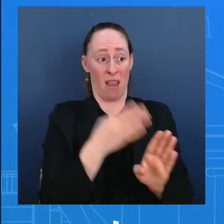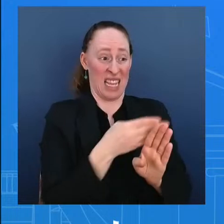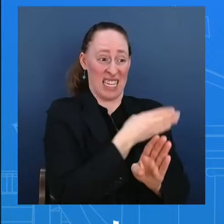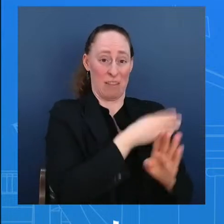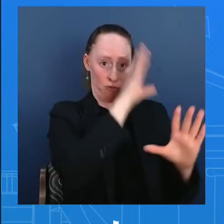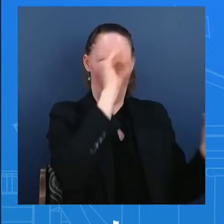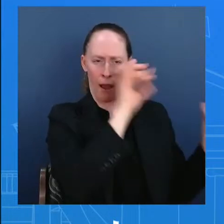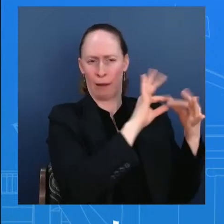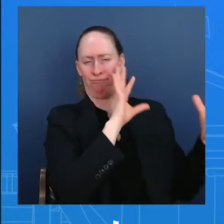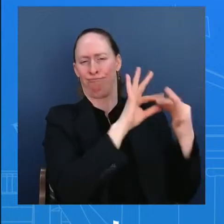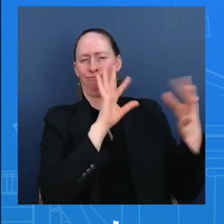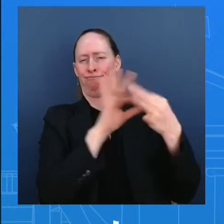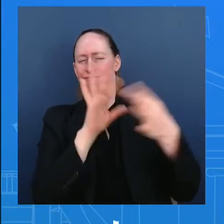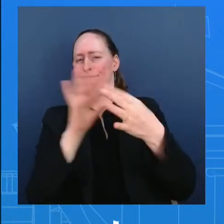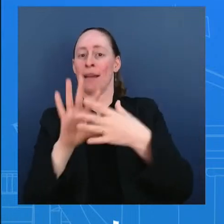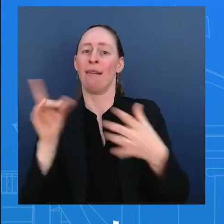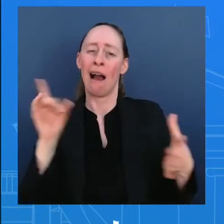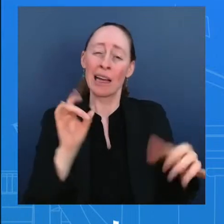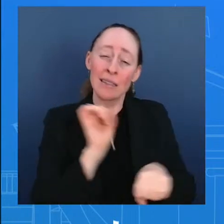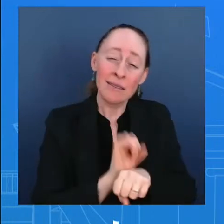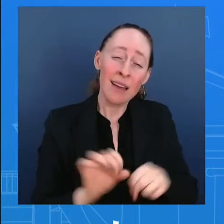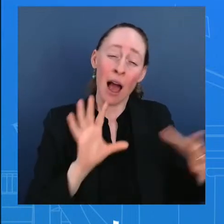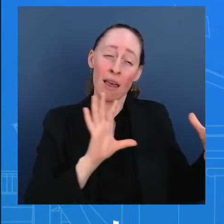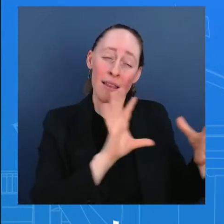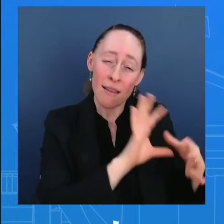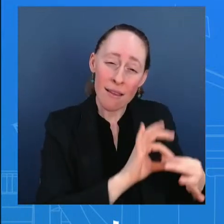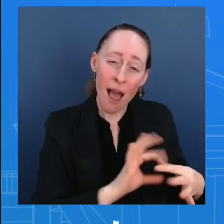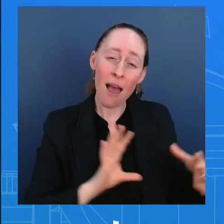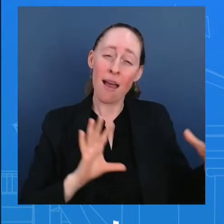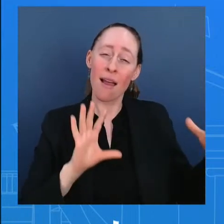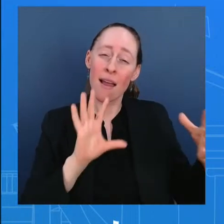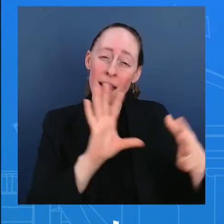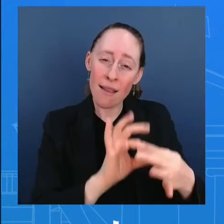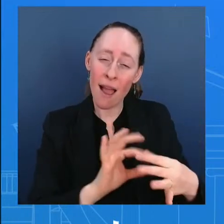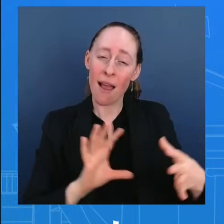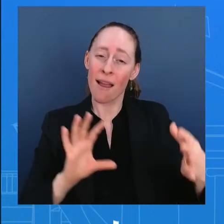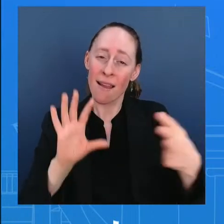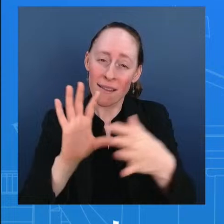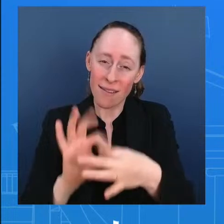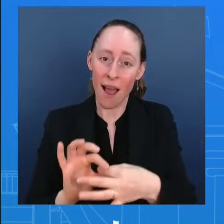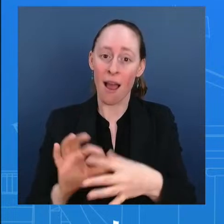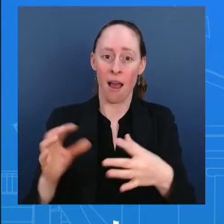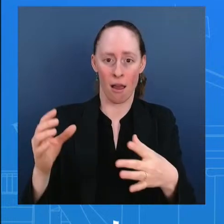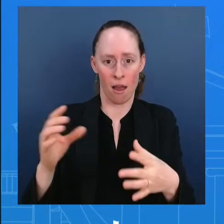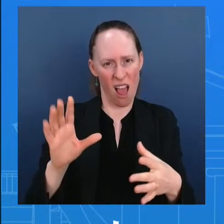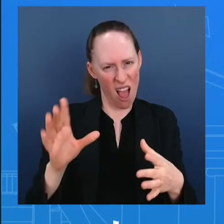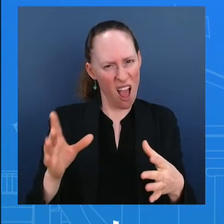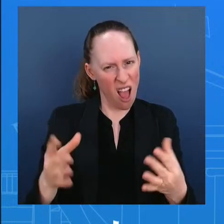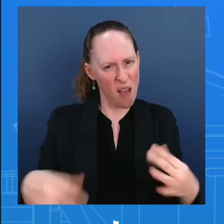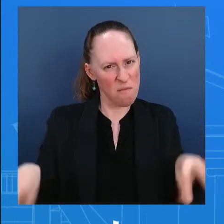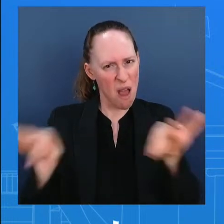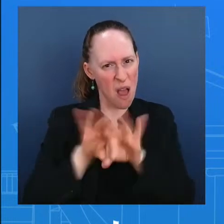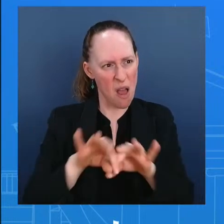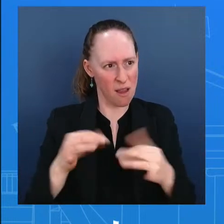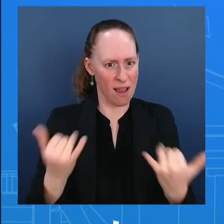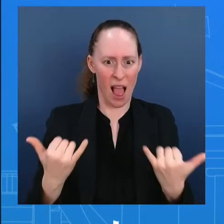and how those relationships have really mattered to our -- to our friends across the -- across the world.